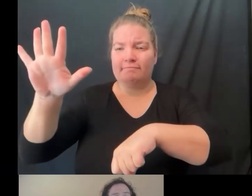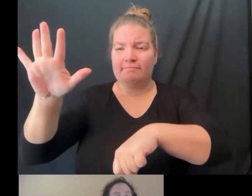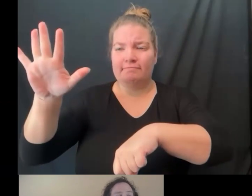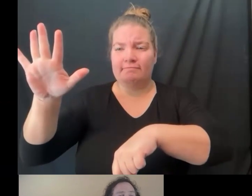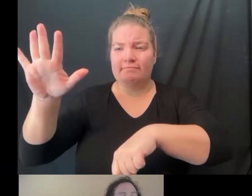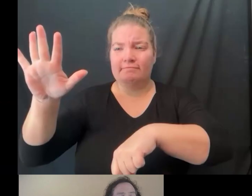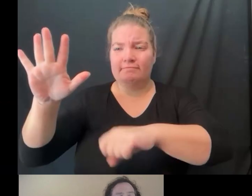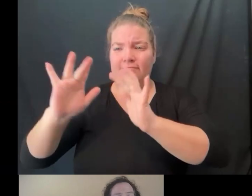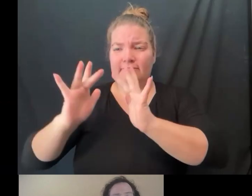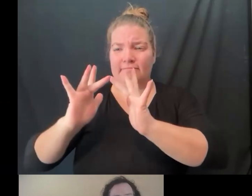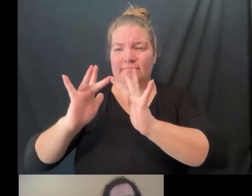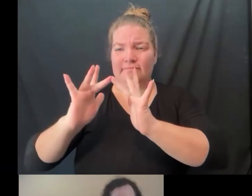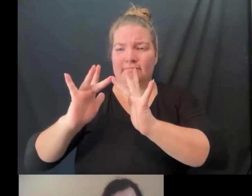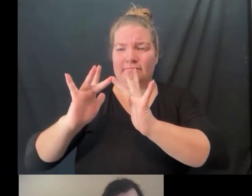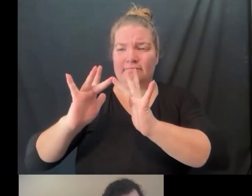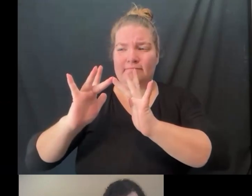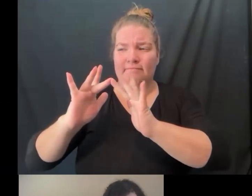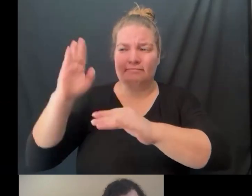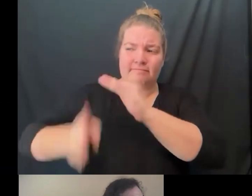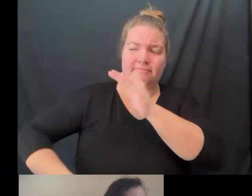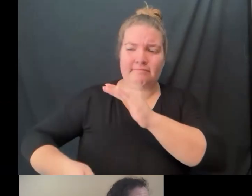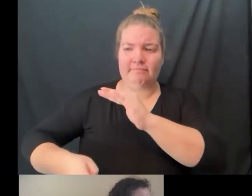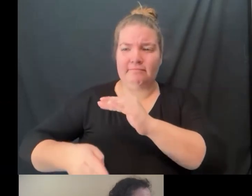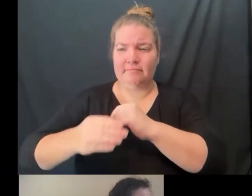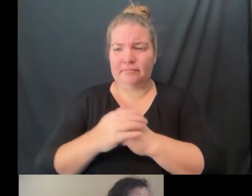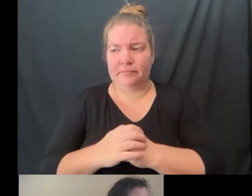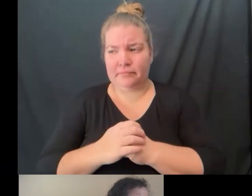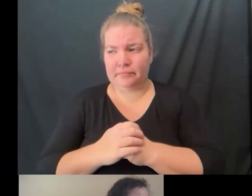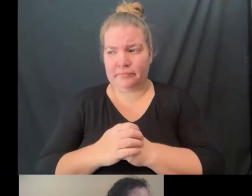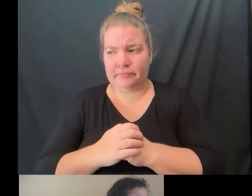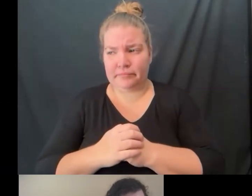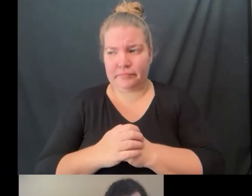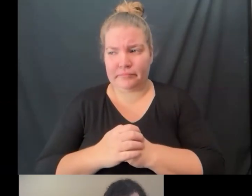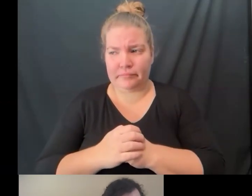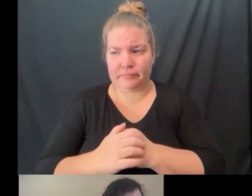I can certainly explain timeouts on sites. Yeah.